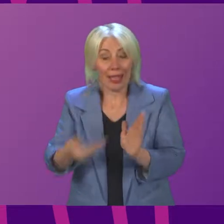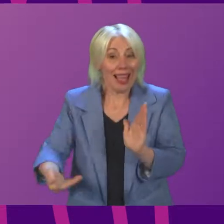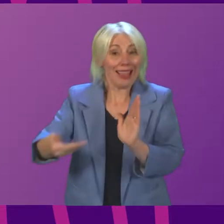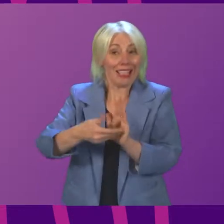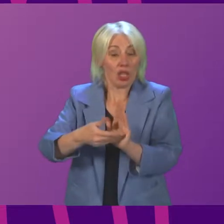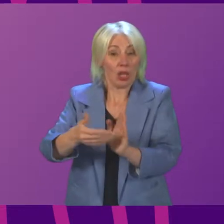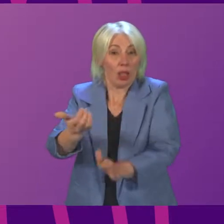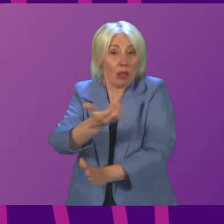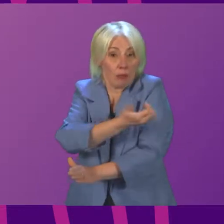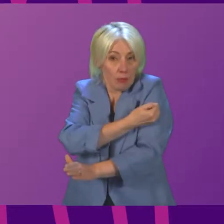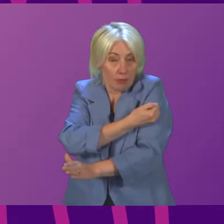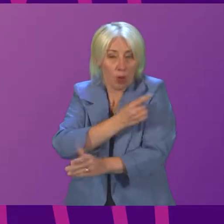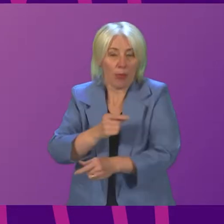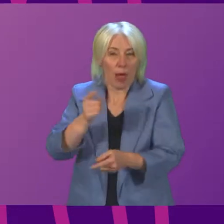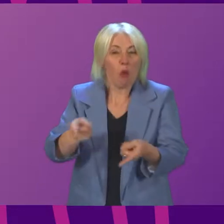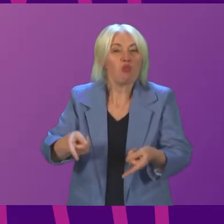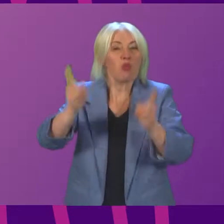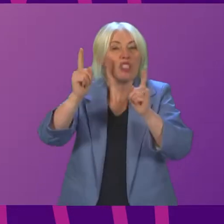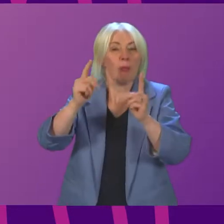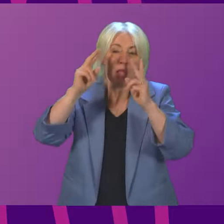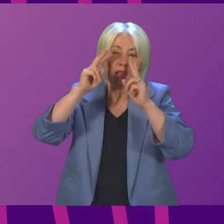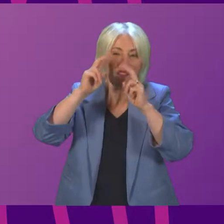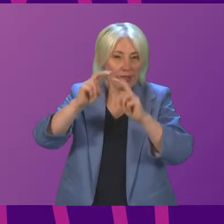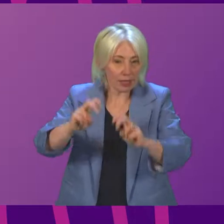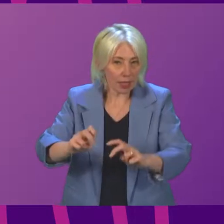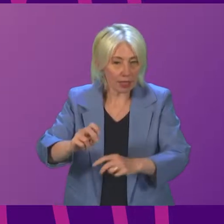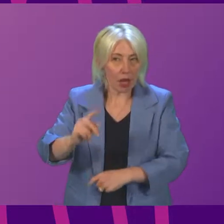investigator. Principal investigators will discuss the matter on an individual basis and,